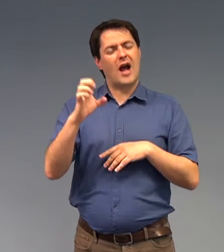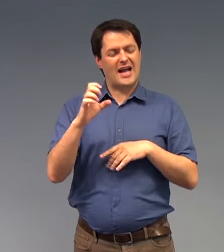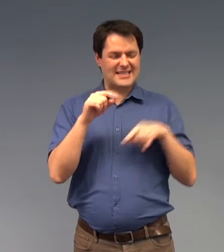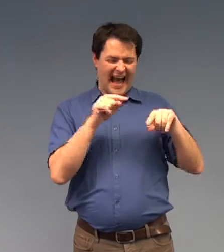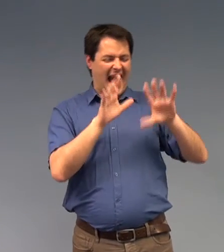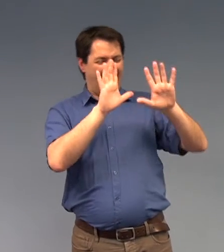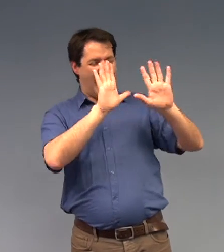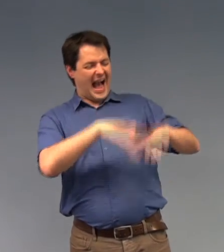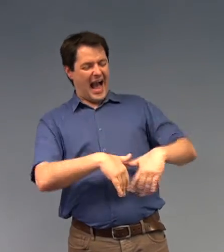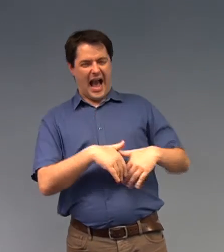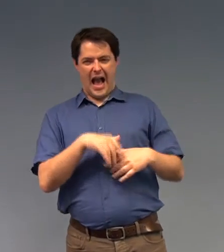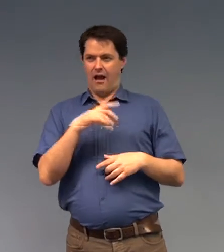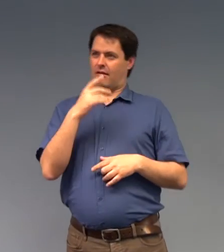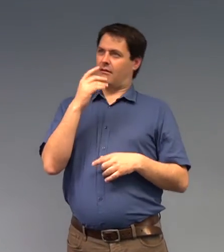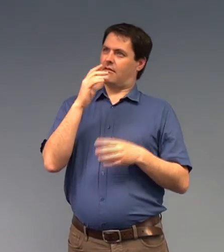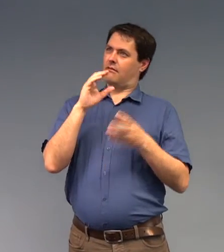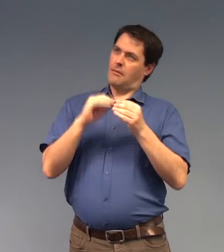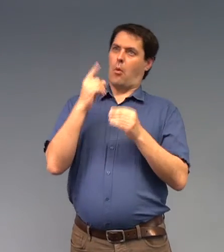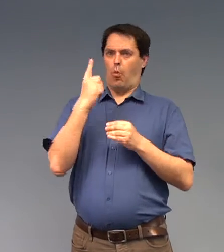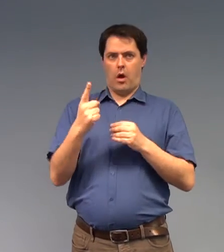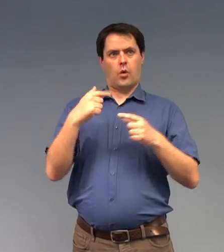This could be considered a post-Gricean theory.